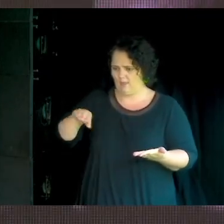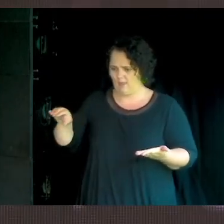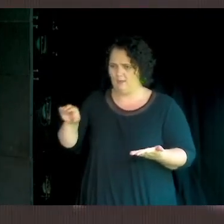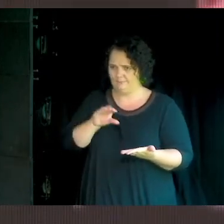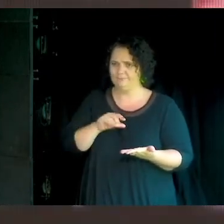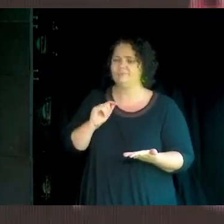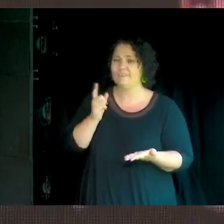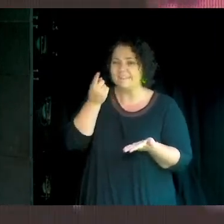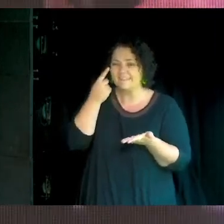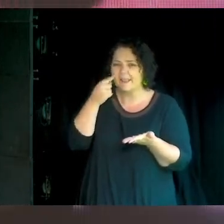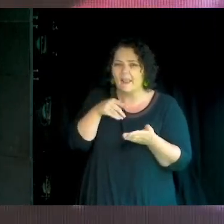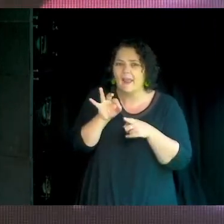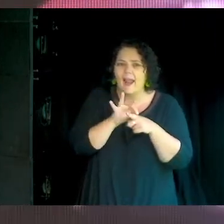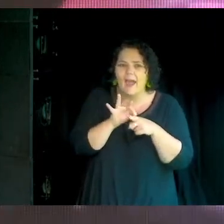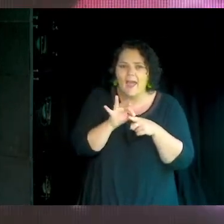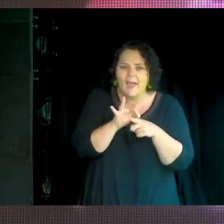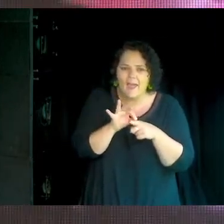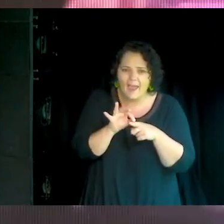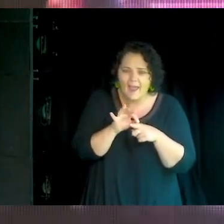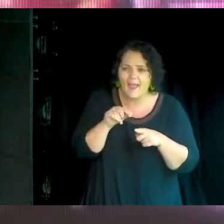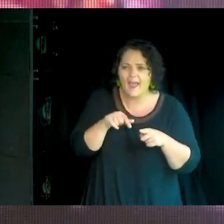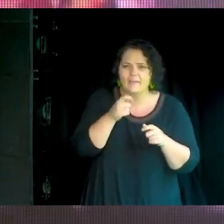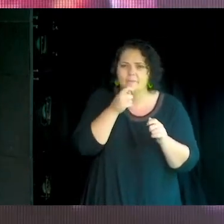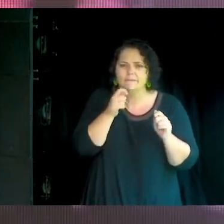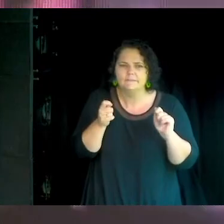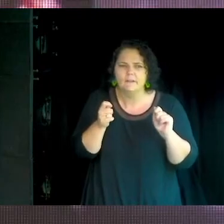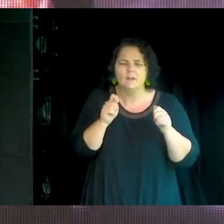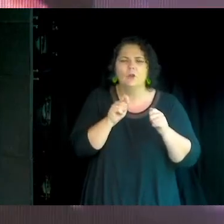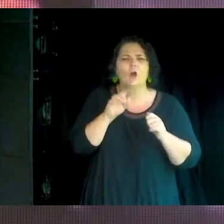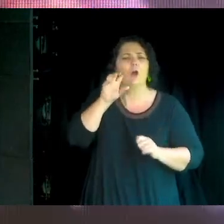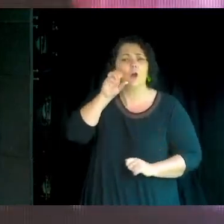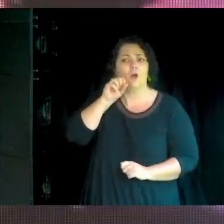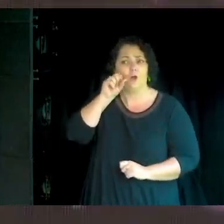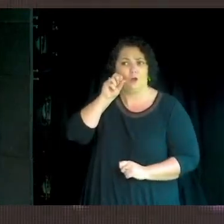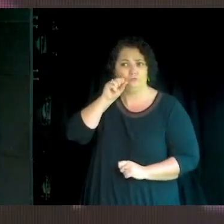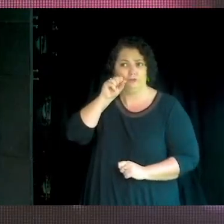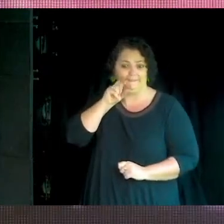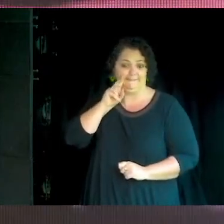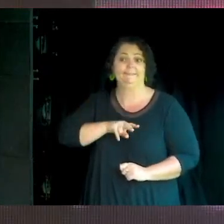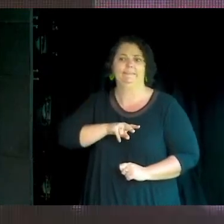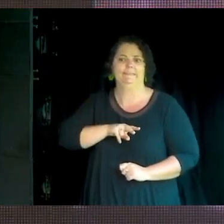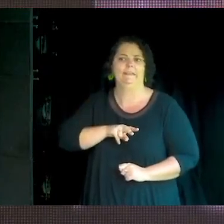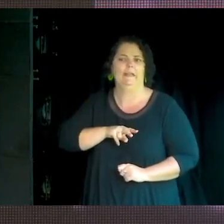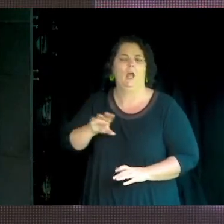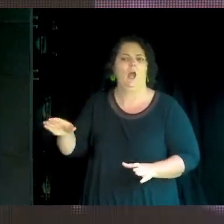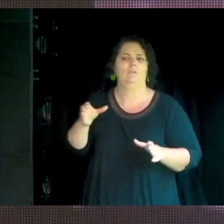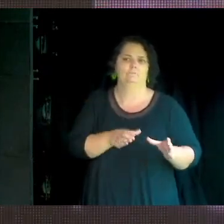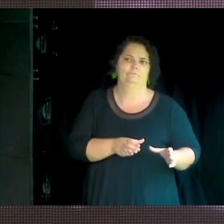color is as soon as the color turns too orangey take it out and put it aside so this is this is